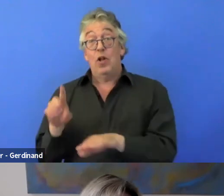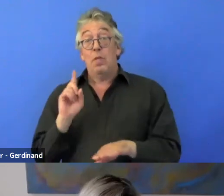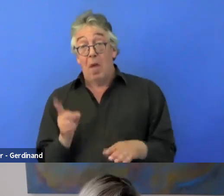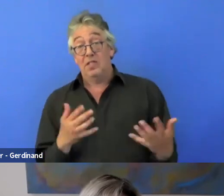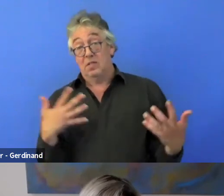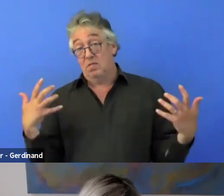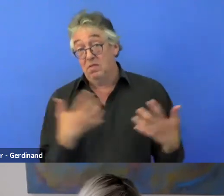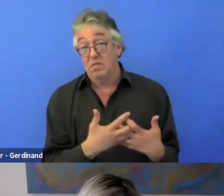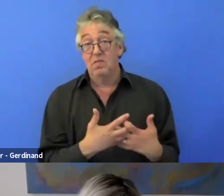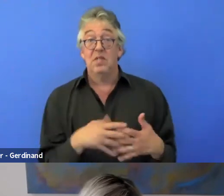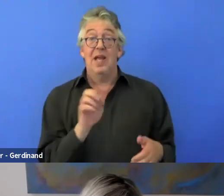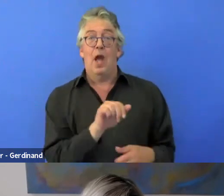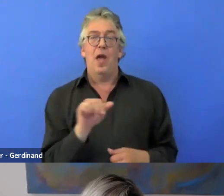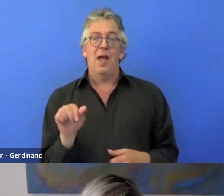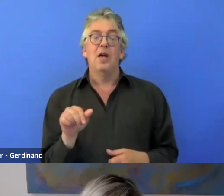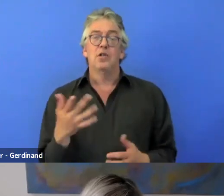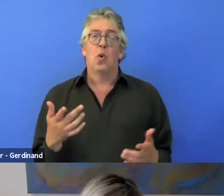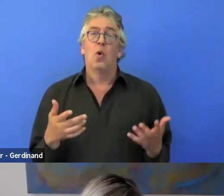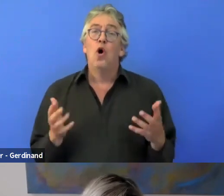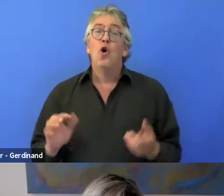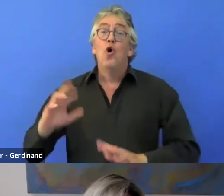There will be a drafting process, which is inevitable,